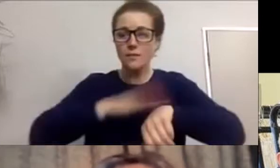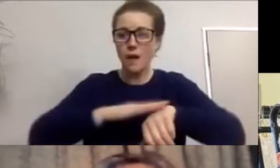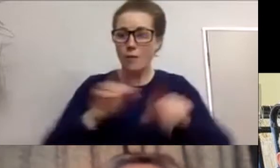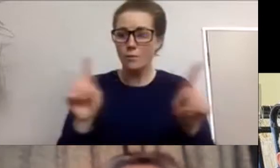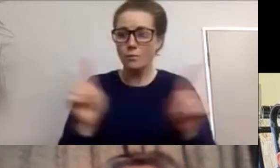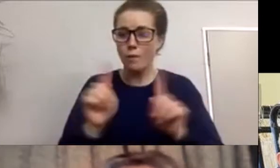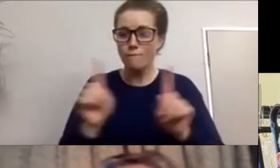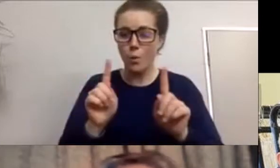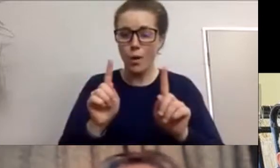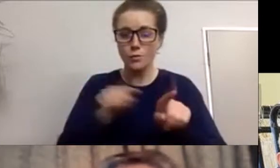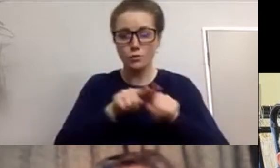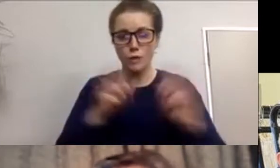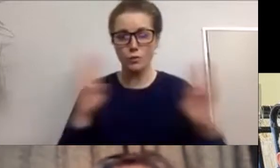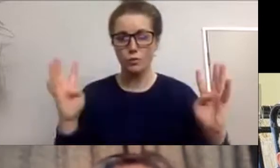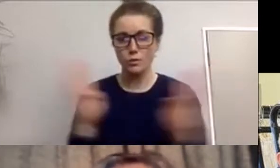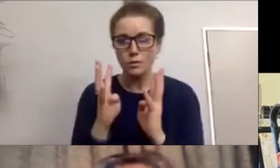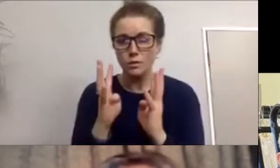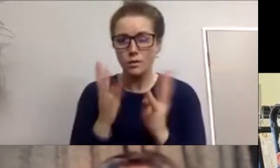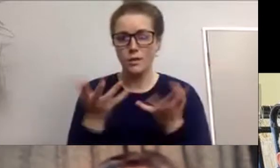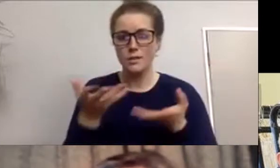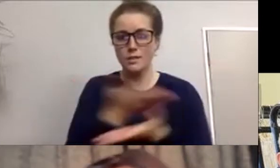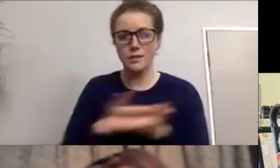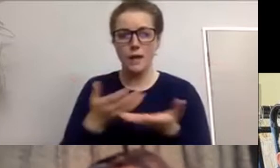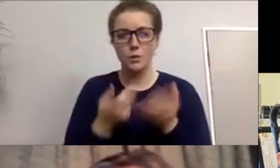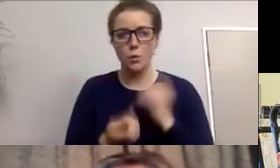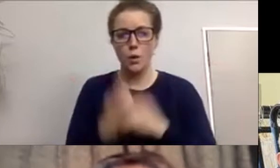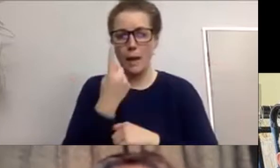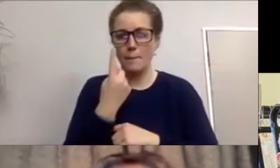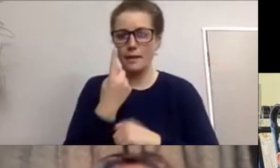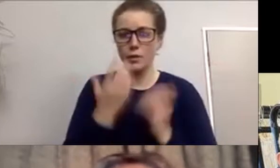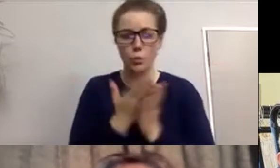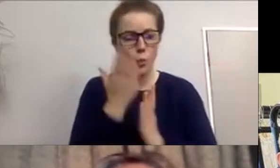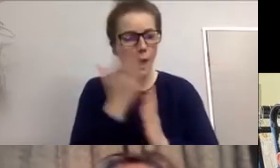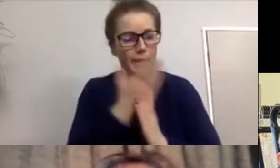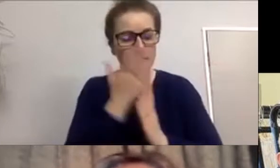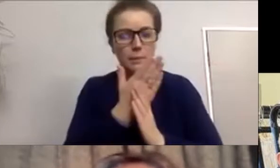get together and discuss what was happening in accessibility, and the